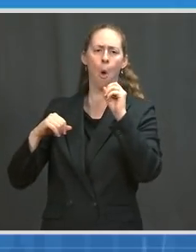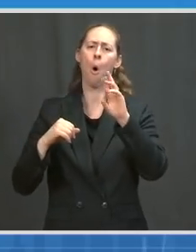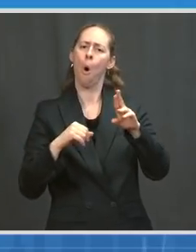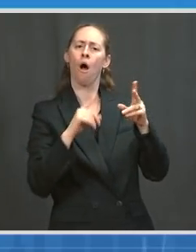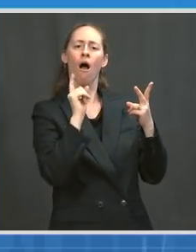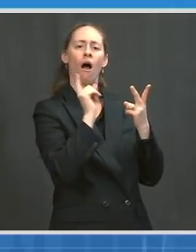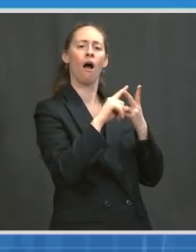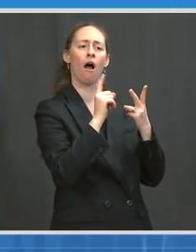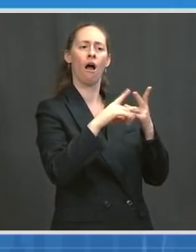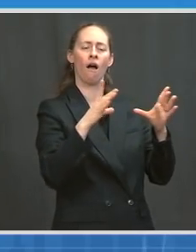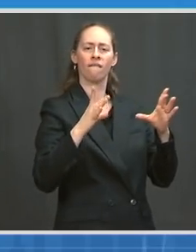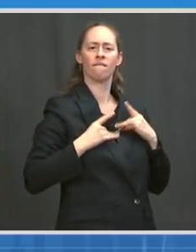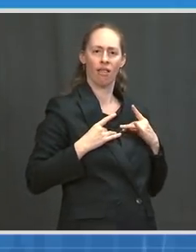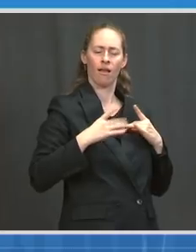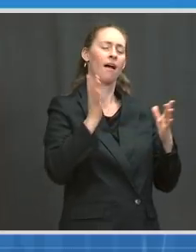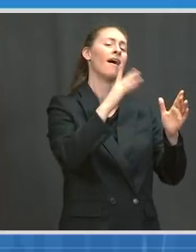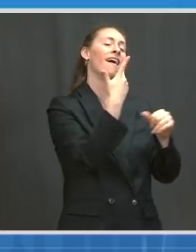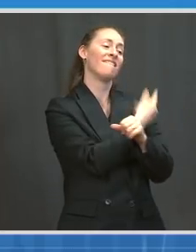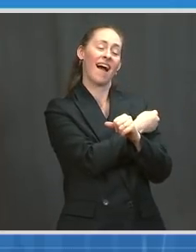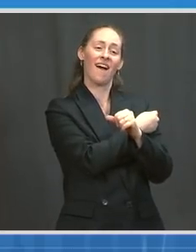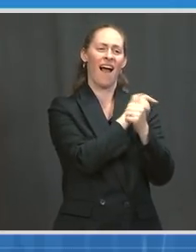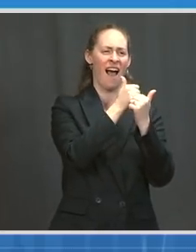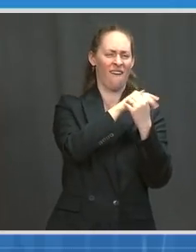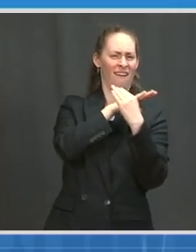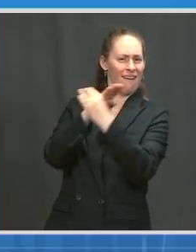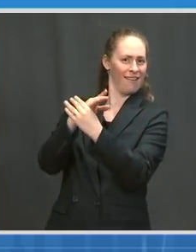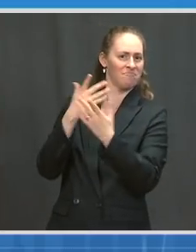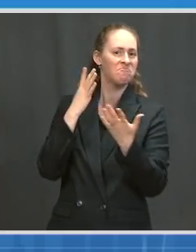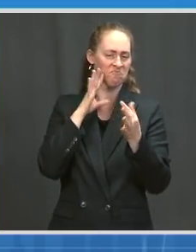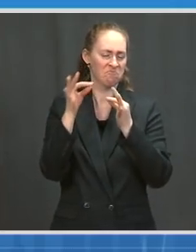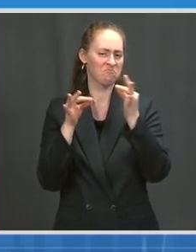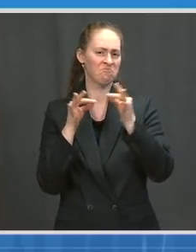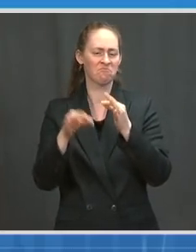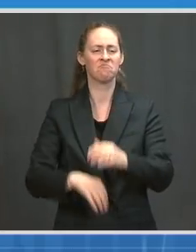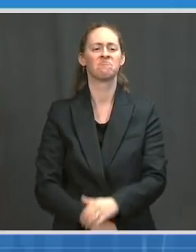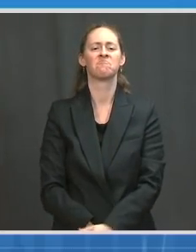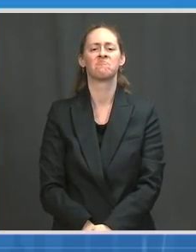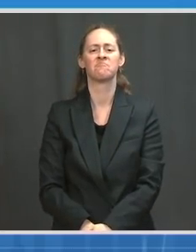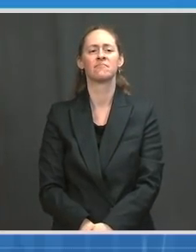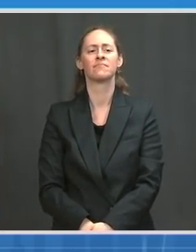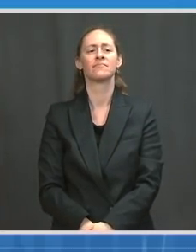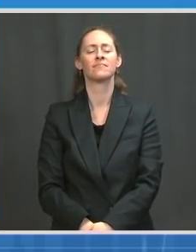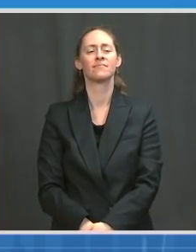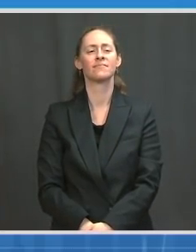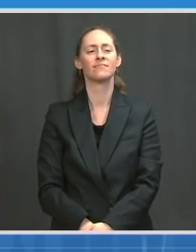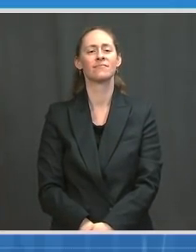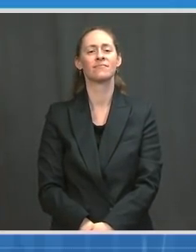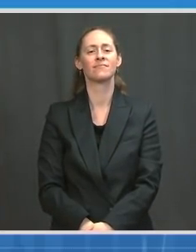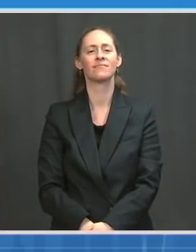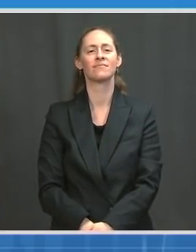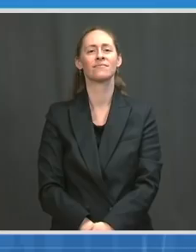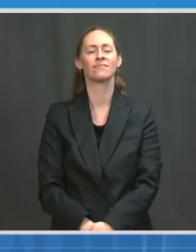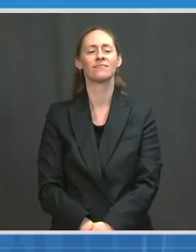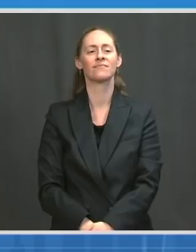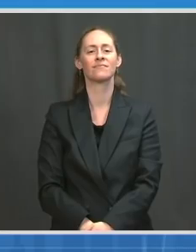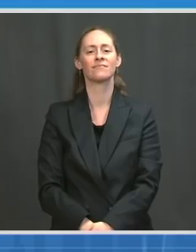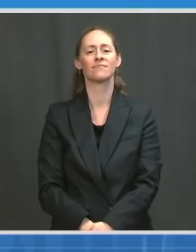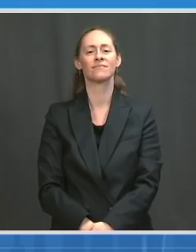Can I have the first slide, please? A couple of statements first to set the stage. We know that reinfections with a homologous strain,